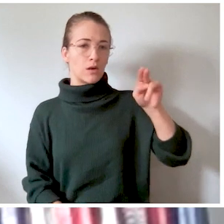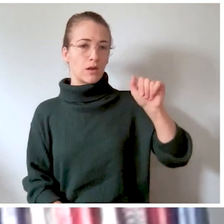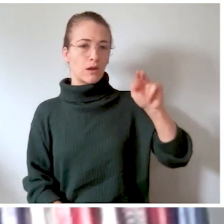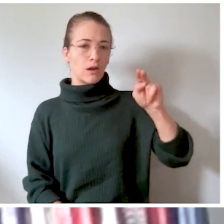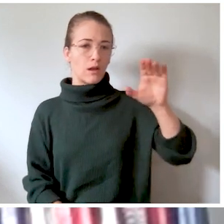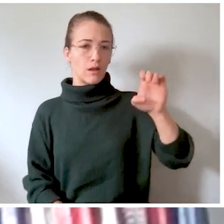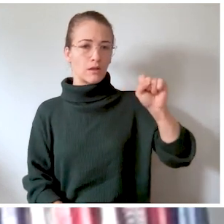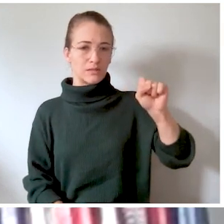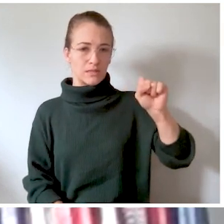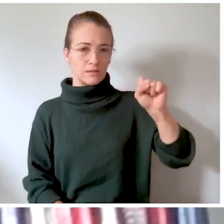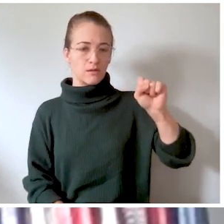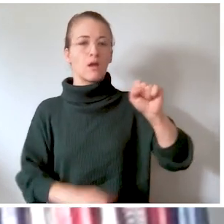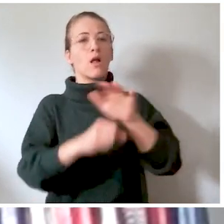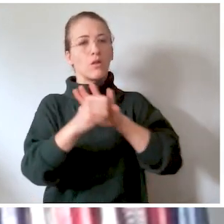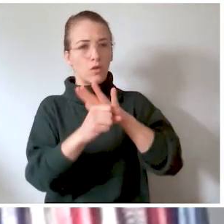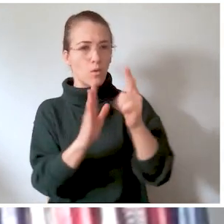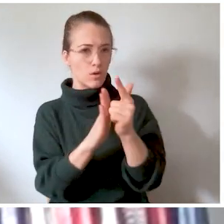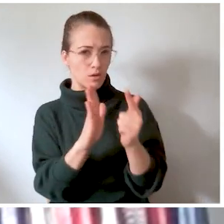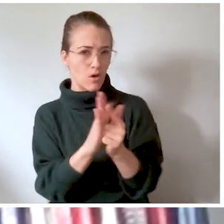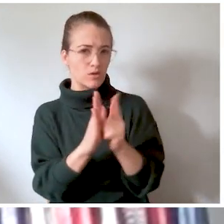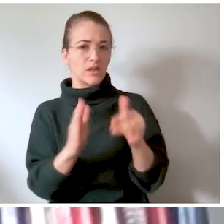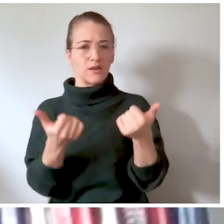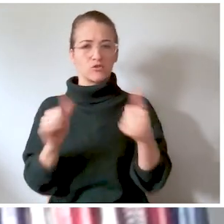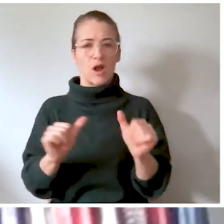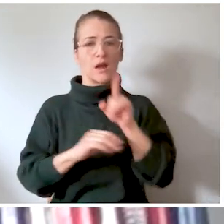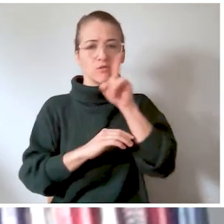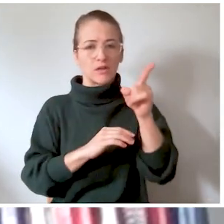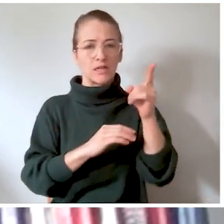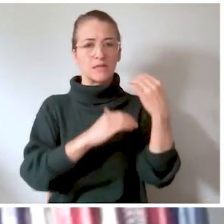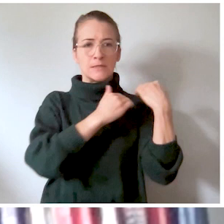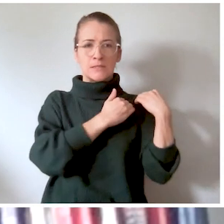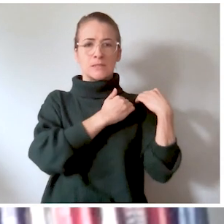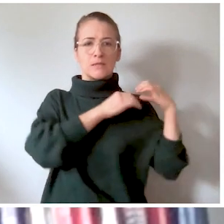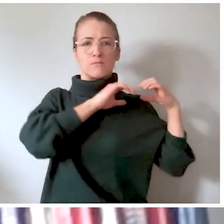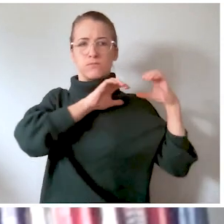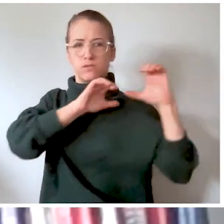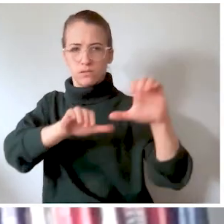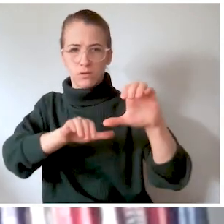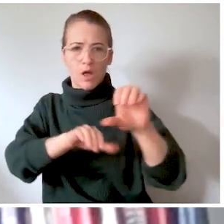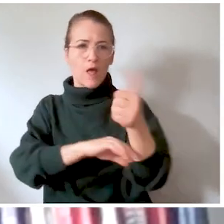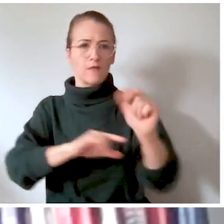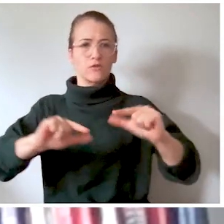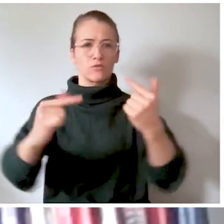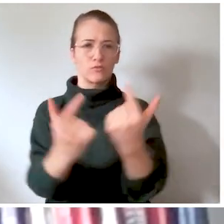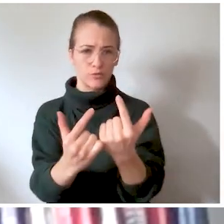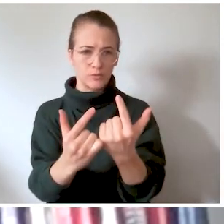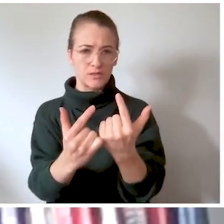that are essentially local laws that try to really put some responsibility on other entities to make sure